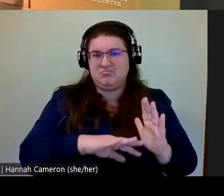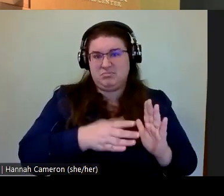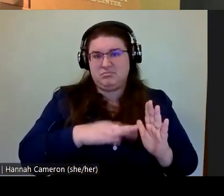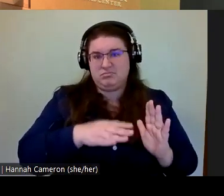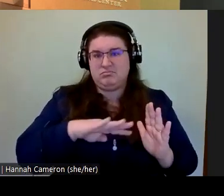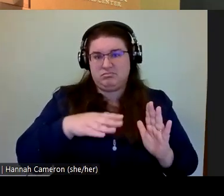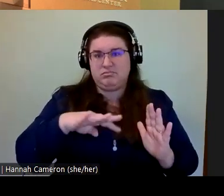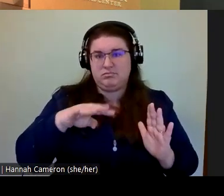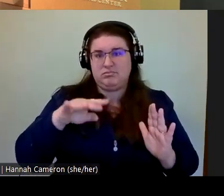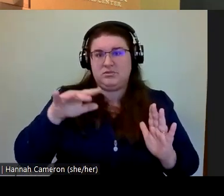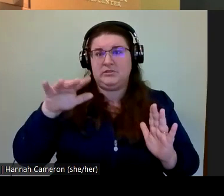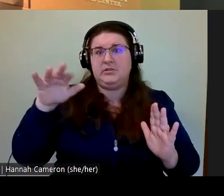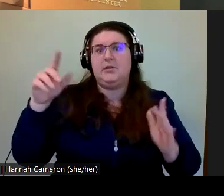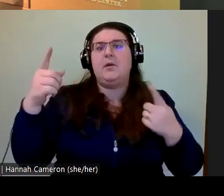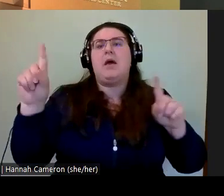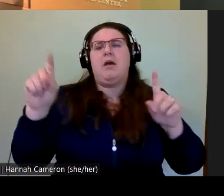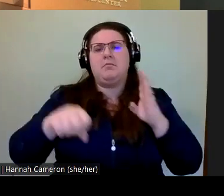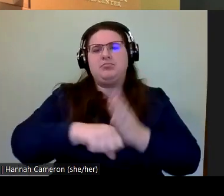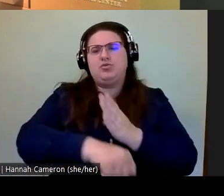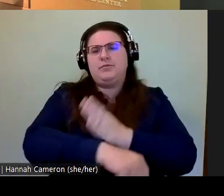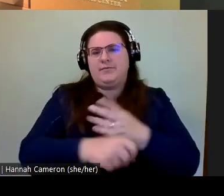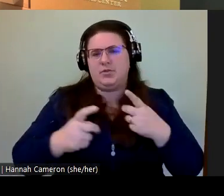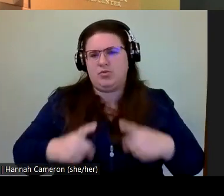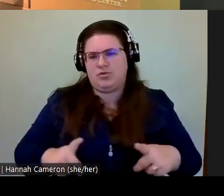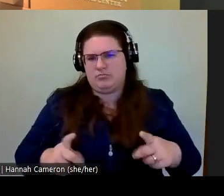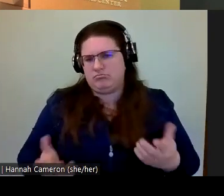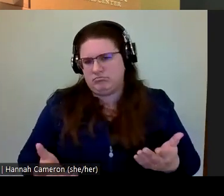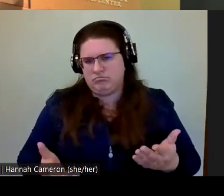in their depression so that's what a survival analysis it does it just says how much time goes